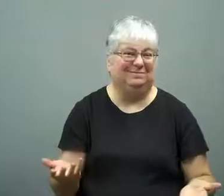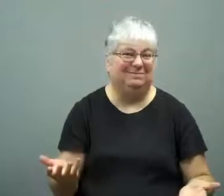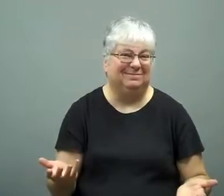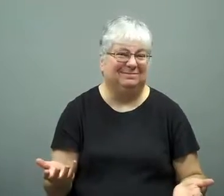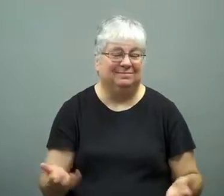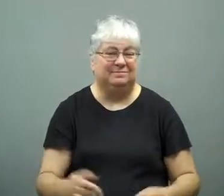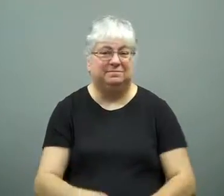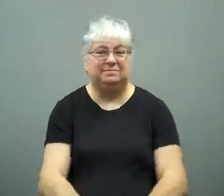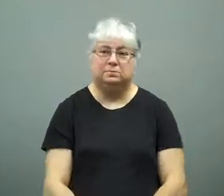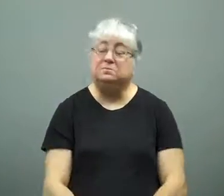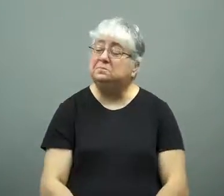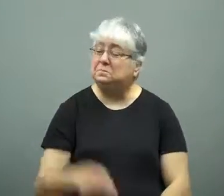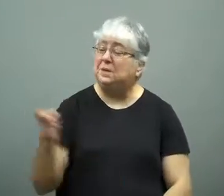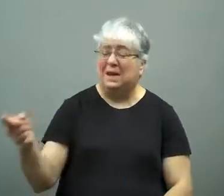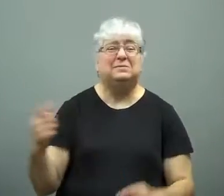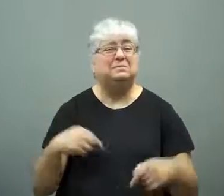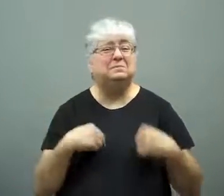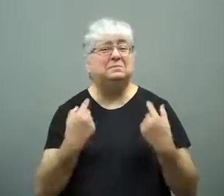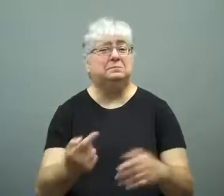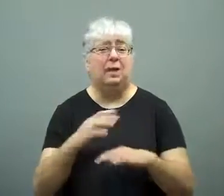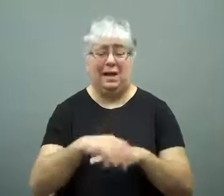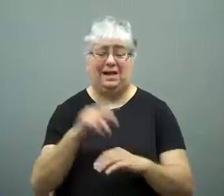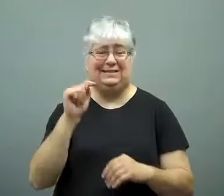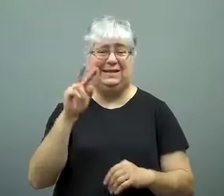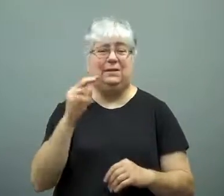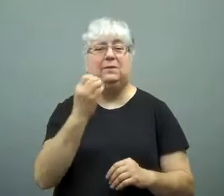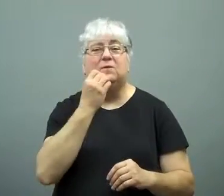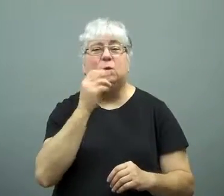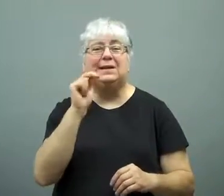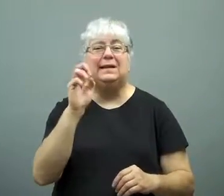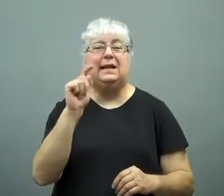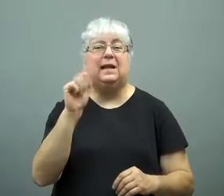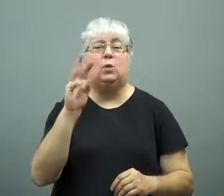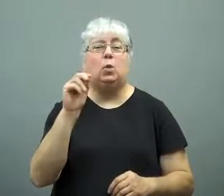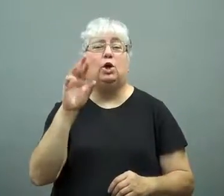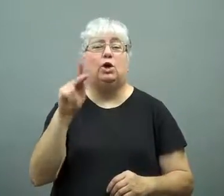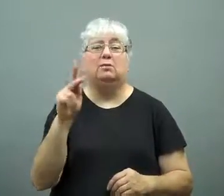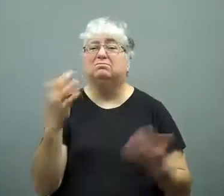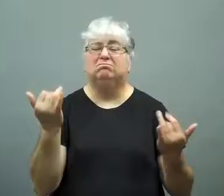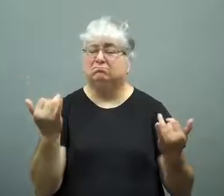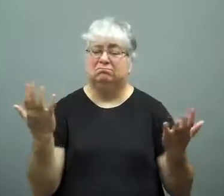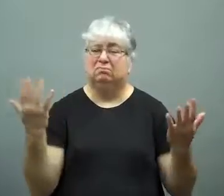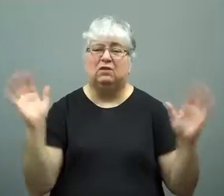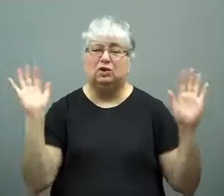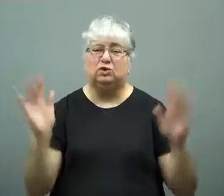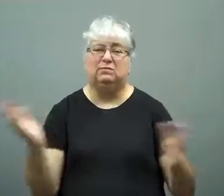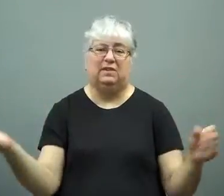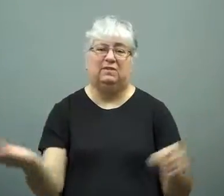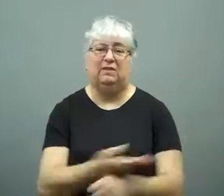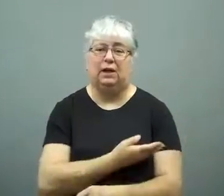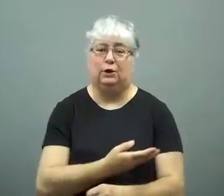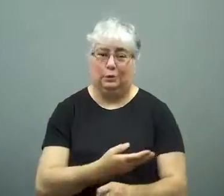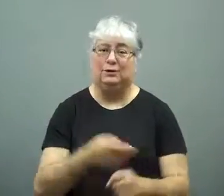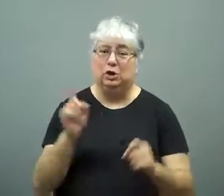She has been fired from her TV show on the Food Network.